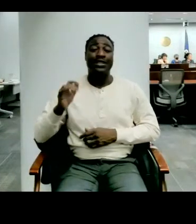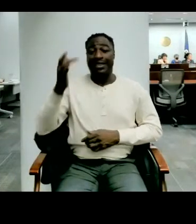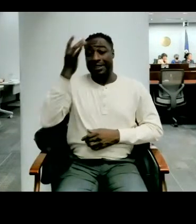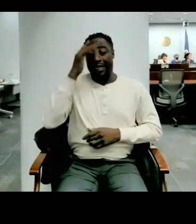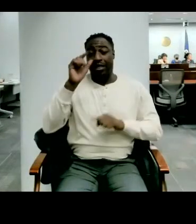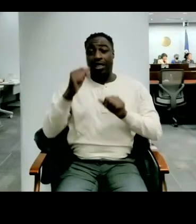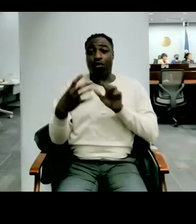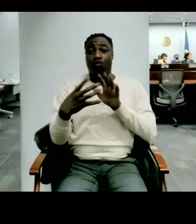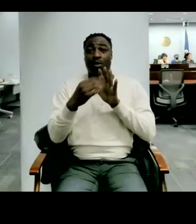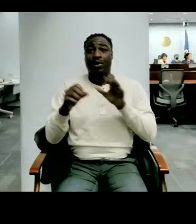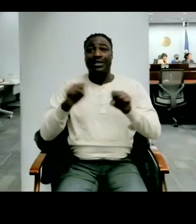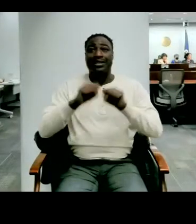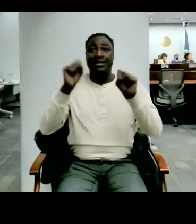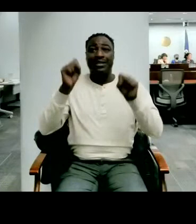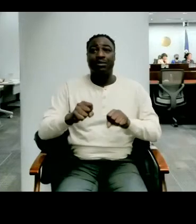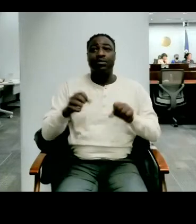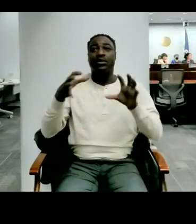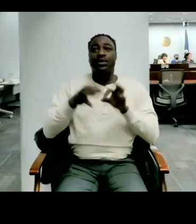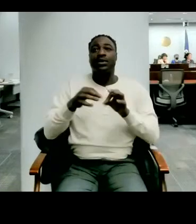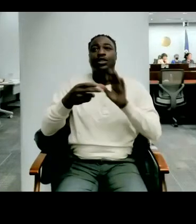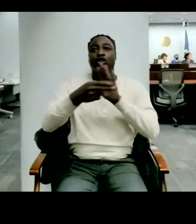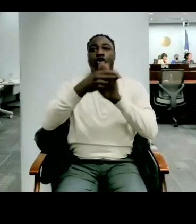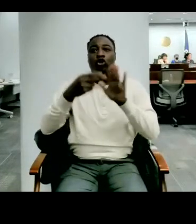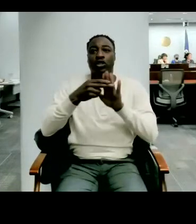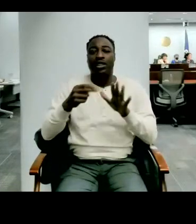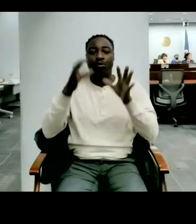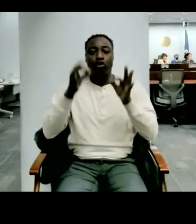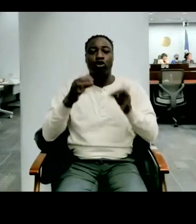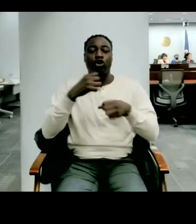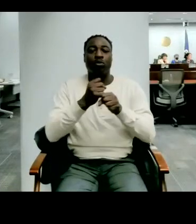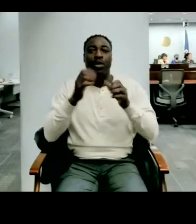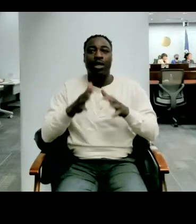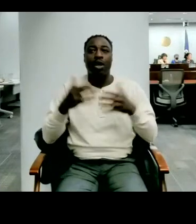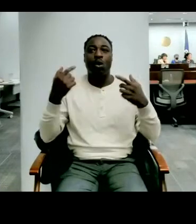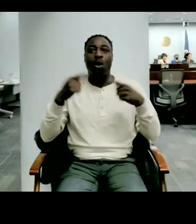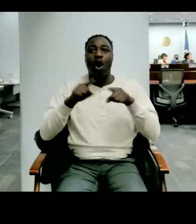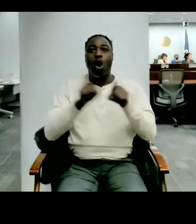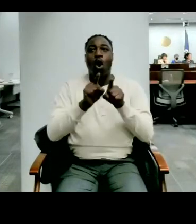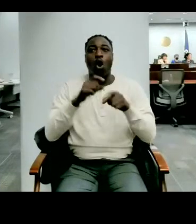and systemize harmful and stereotyping while also making such discrimination